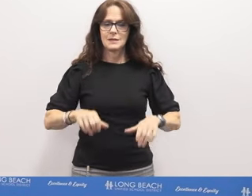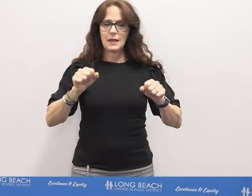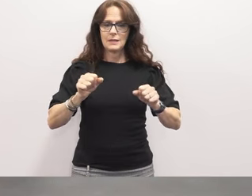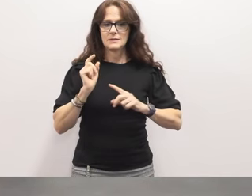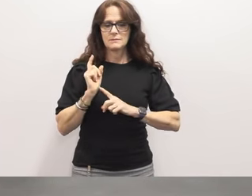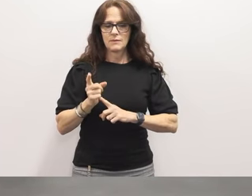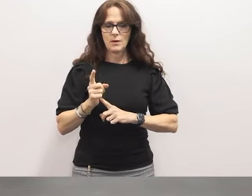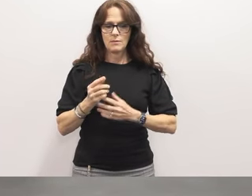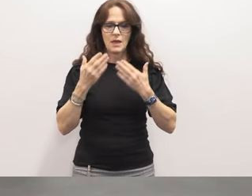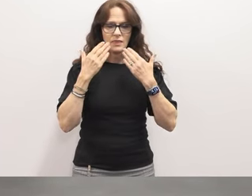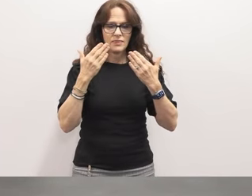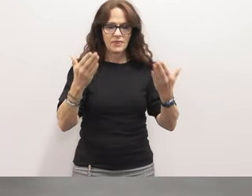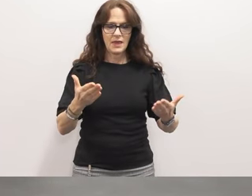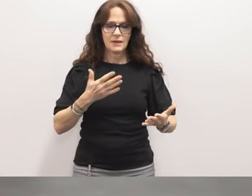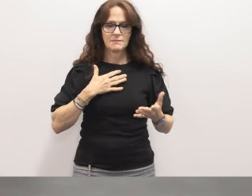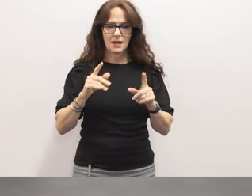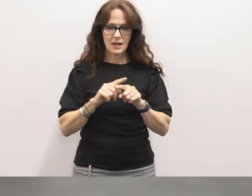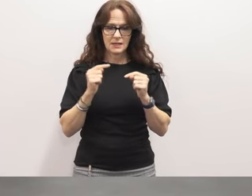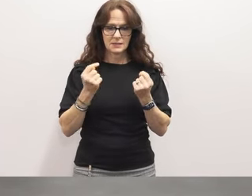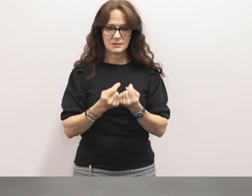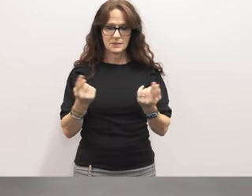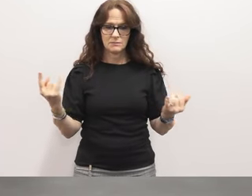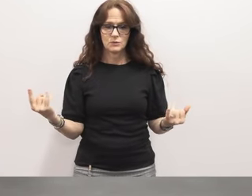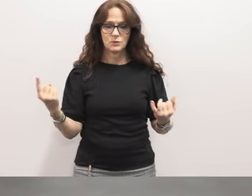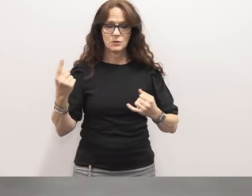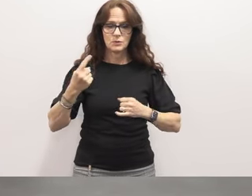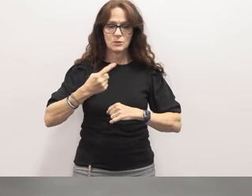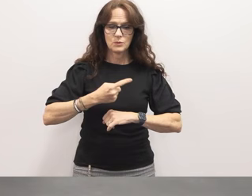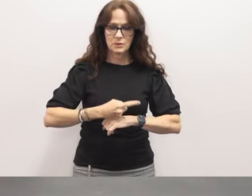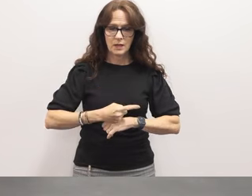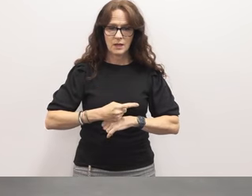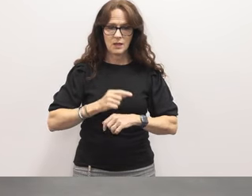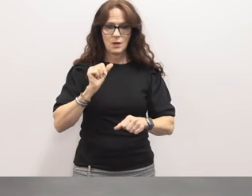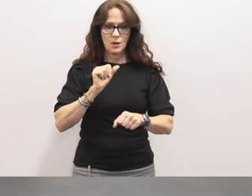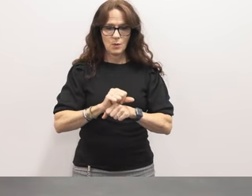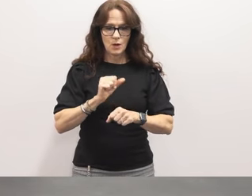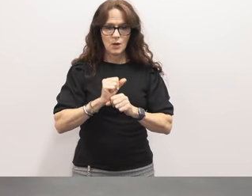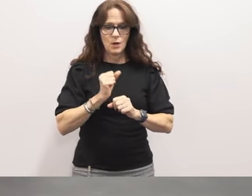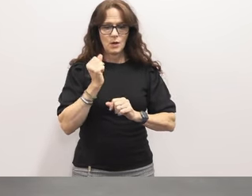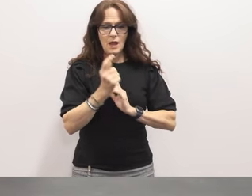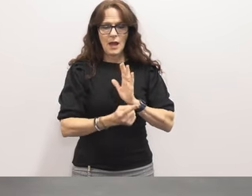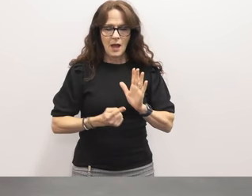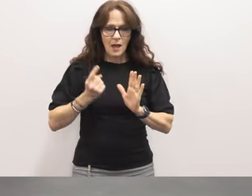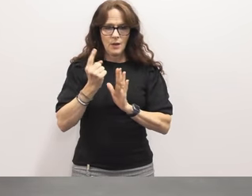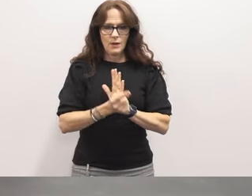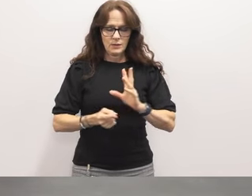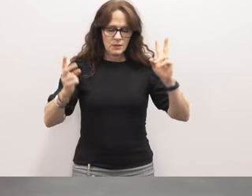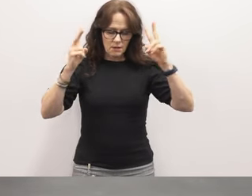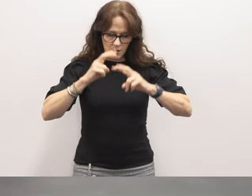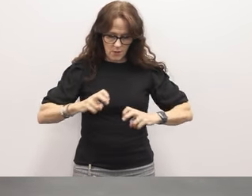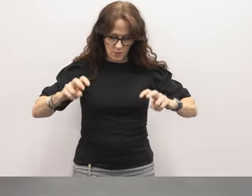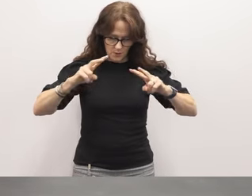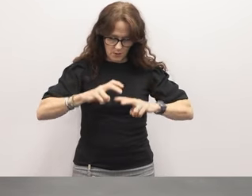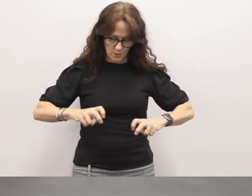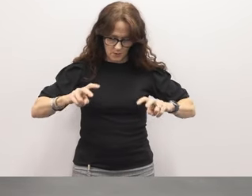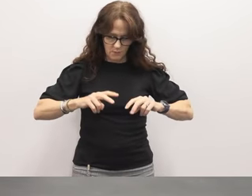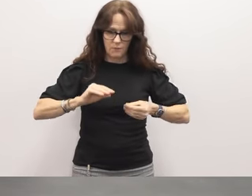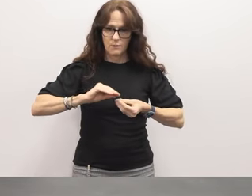who is here today, who works hours analyzing the data, who prepared for this presentation, but more importantly,